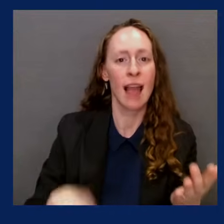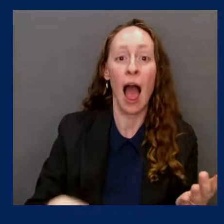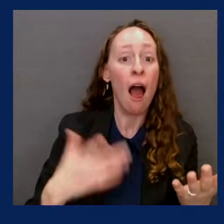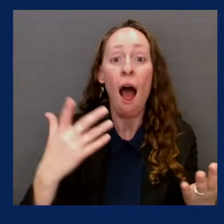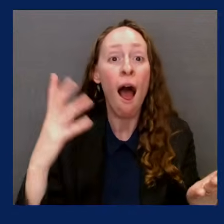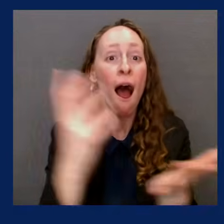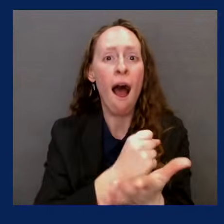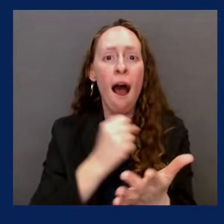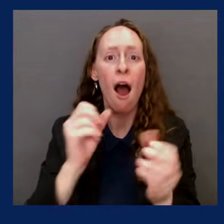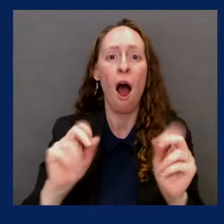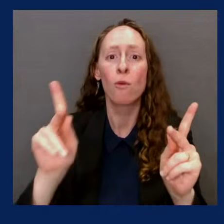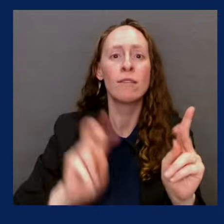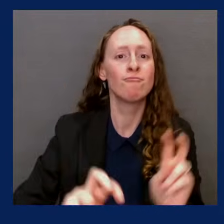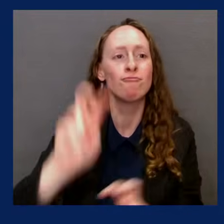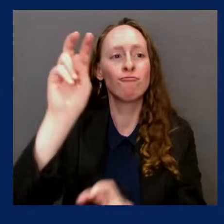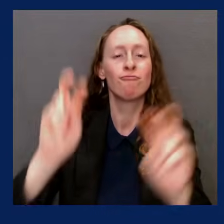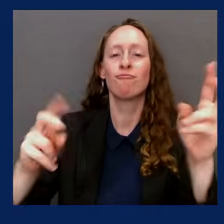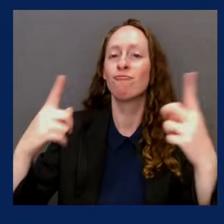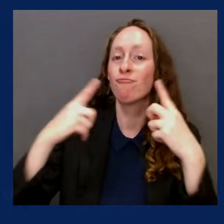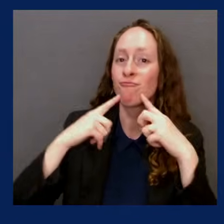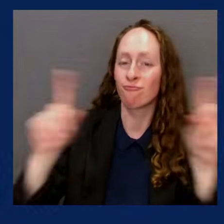in which we celebrate what we've achieved up to now